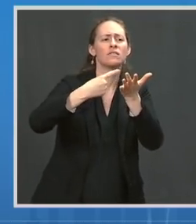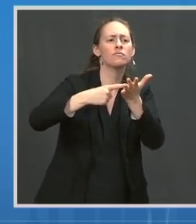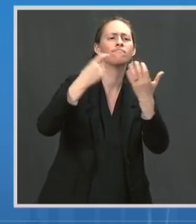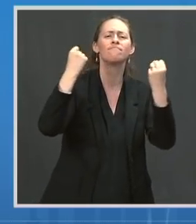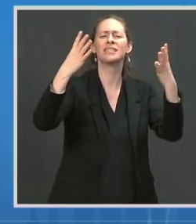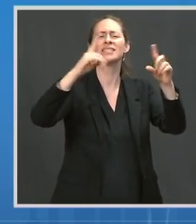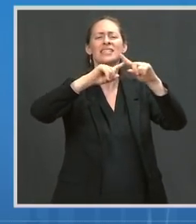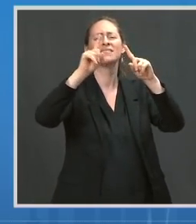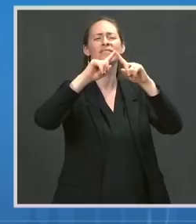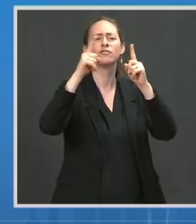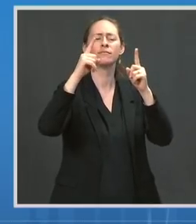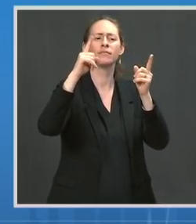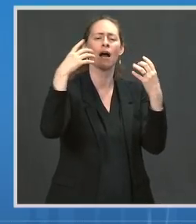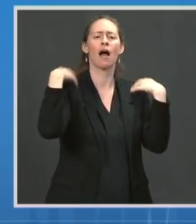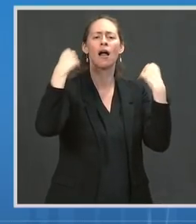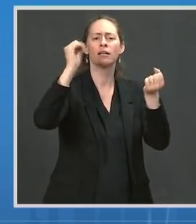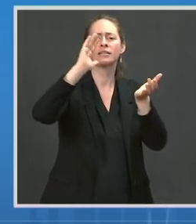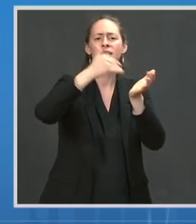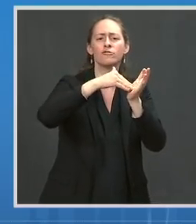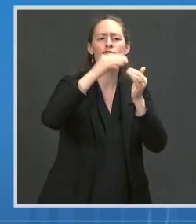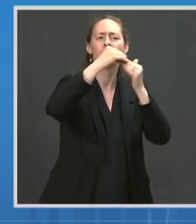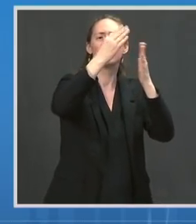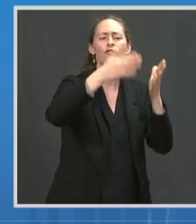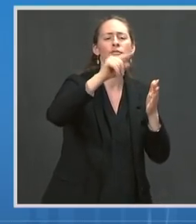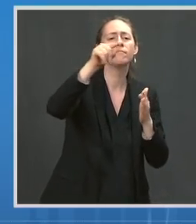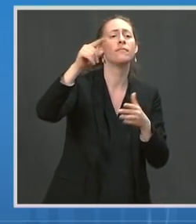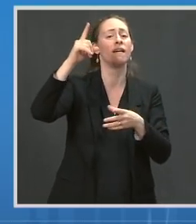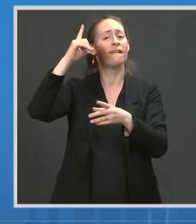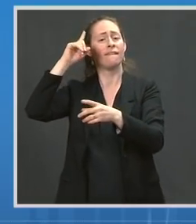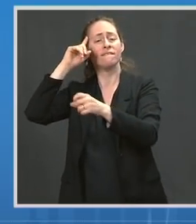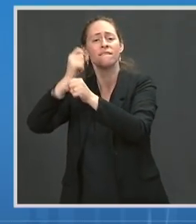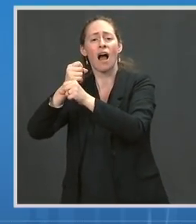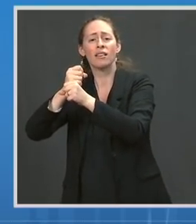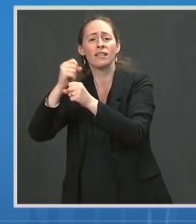other community-based organizations. We've also, you know, as you've probably noticed,